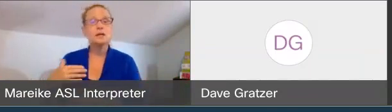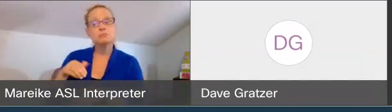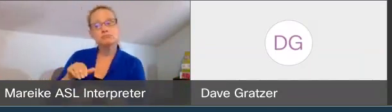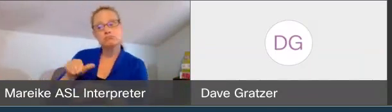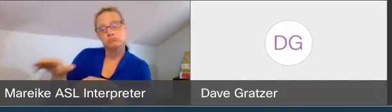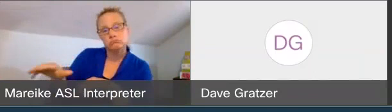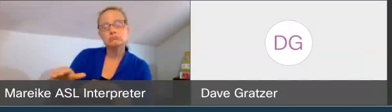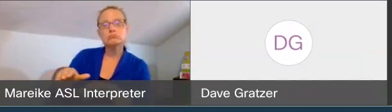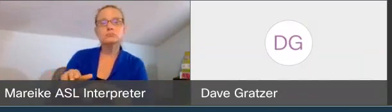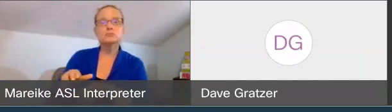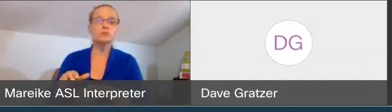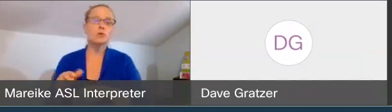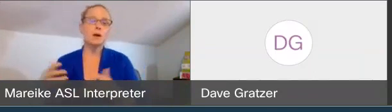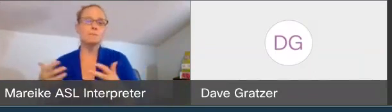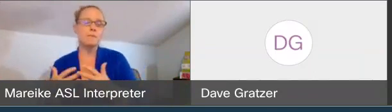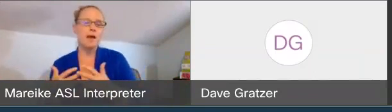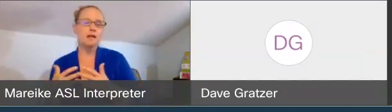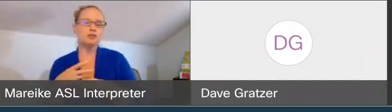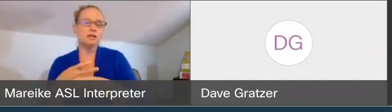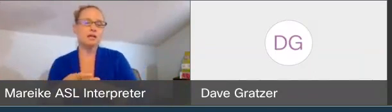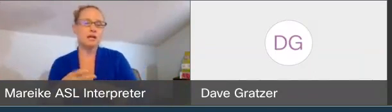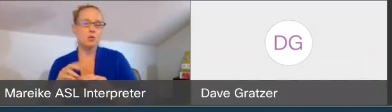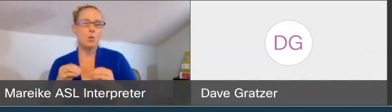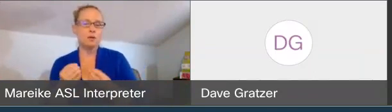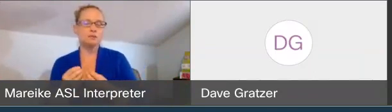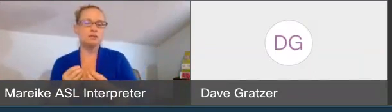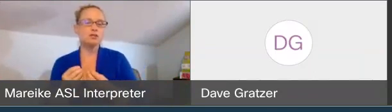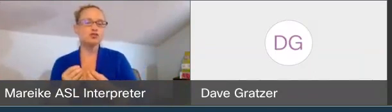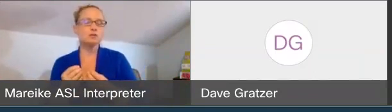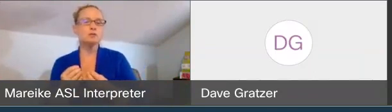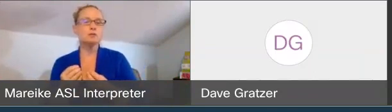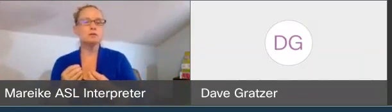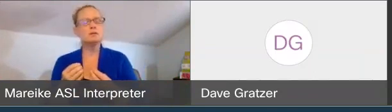organization that then distributes that information, which is public information